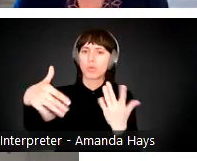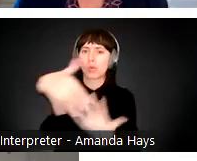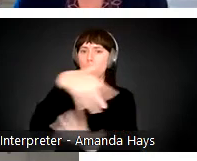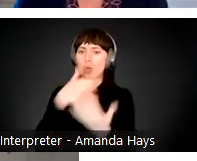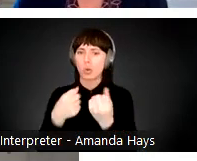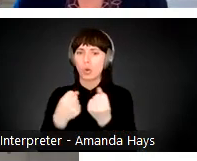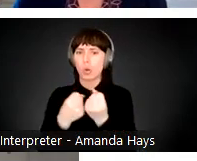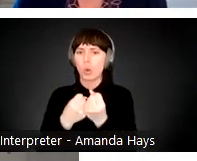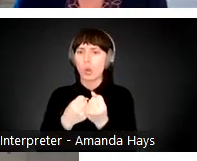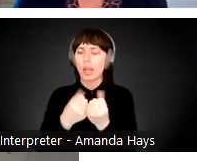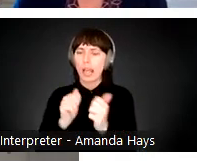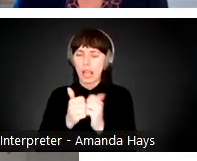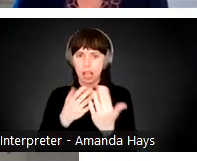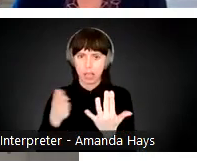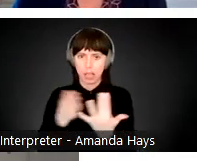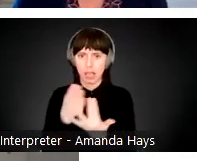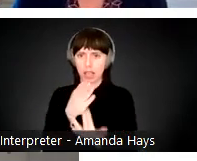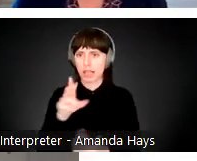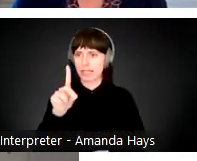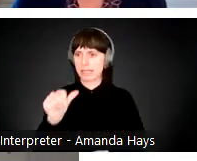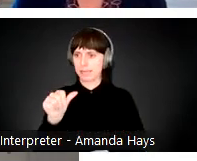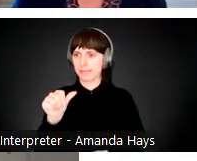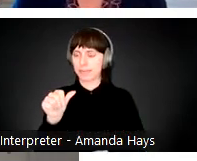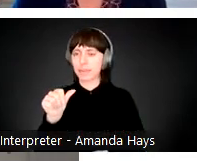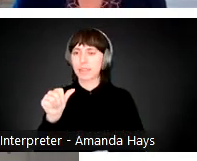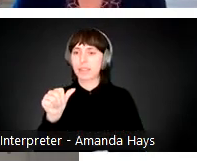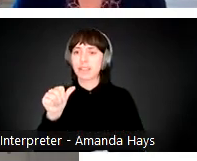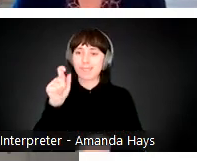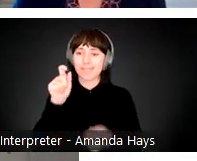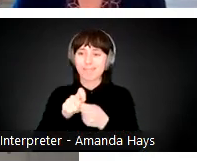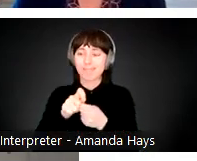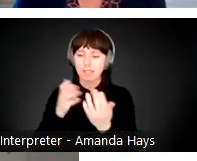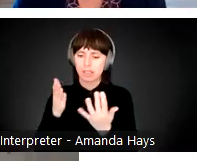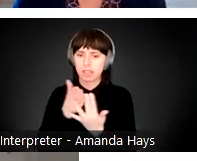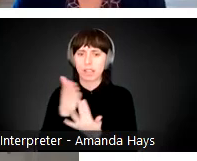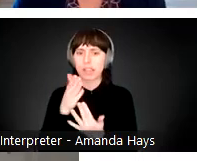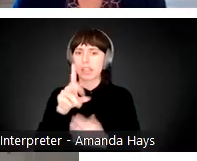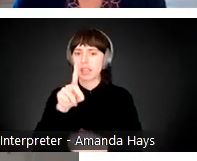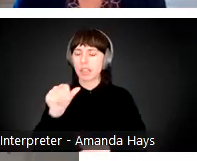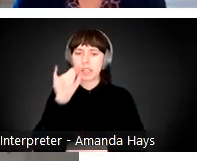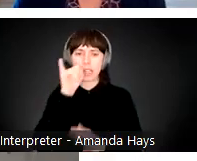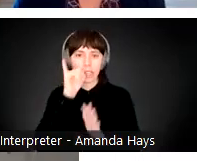all times, but especially navigating disability identity. You know, as a person